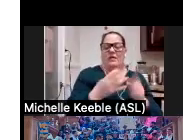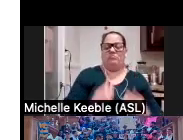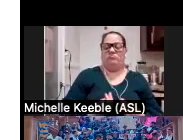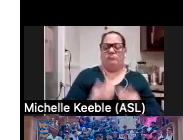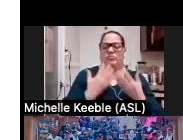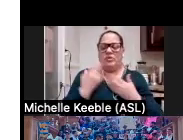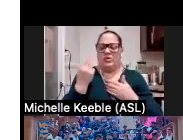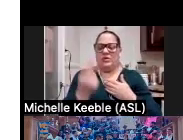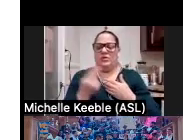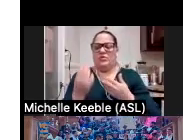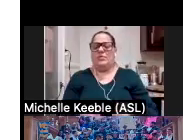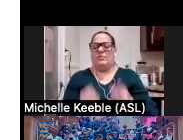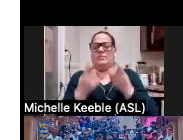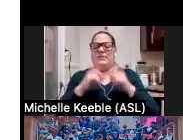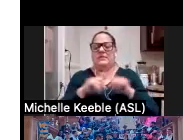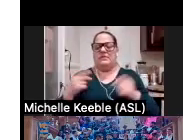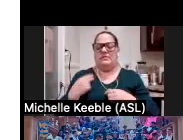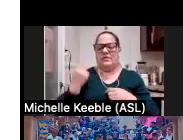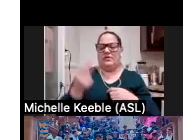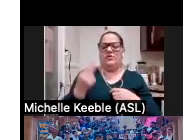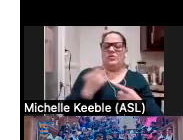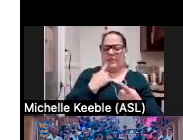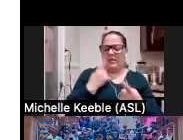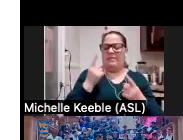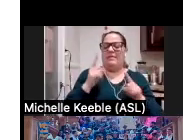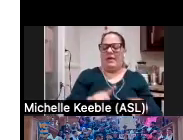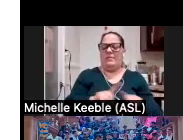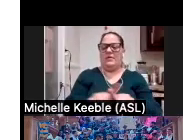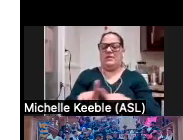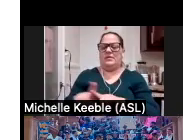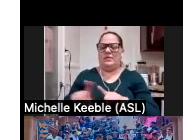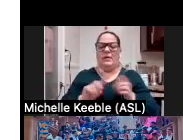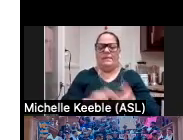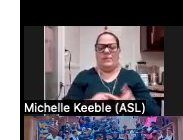but many disability histories that have unfolded in parallel intention in the United States. With